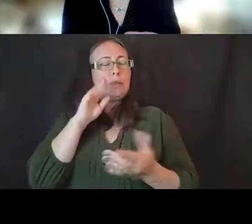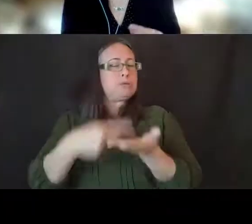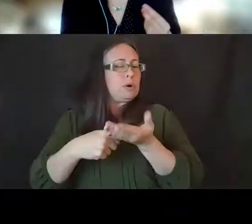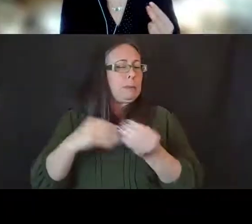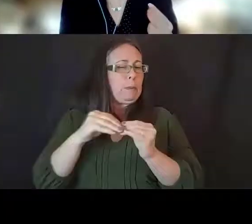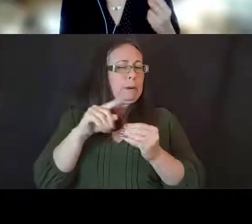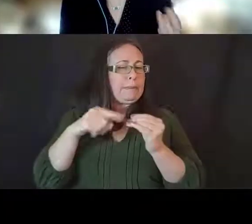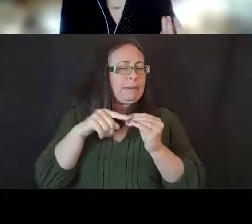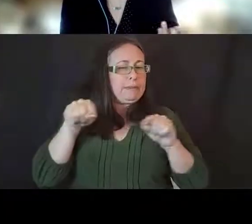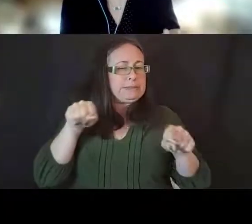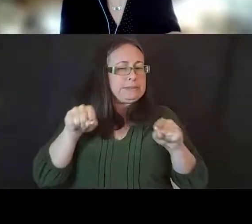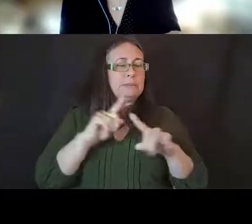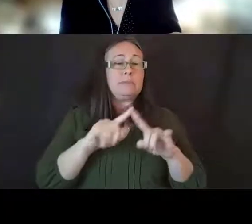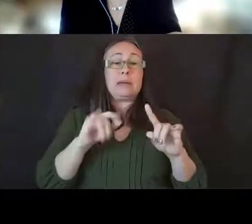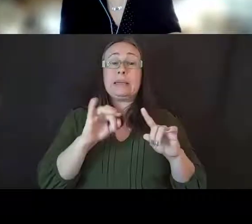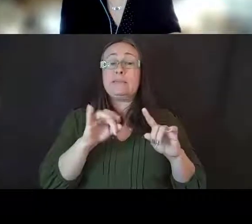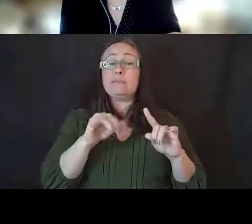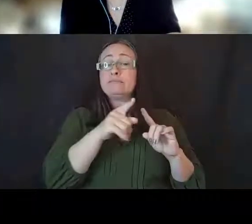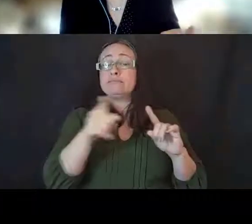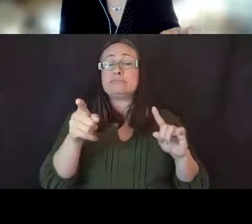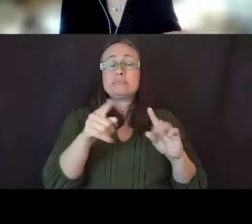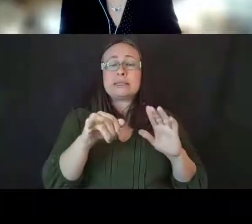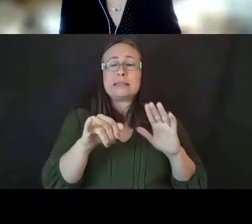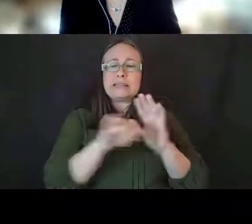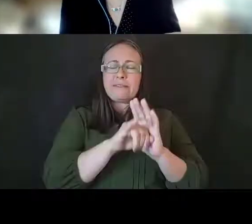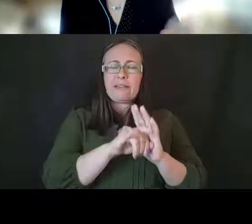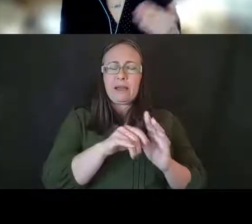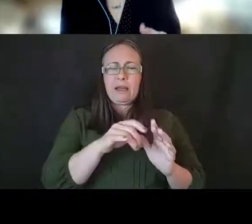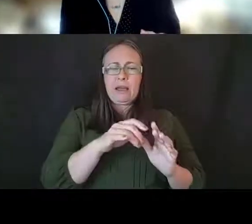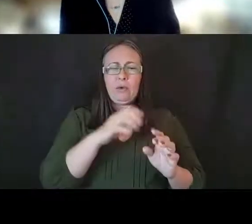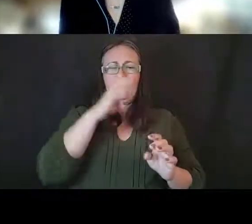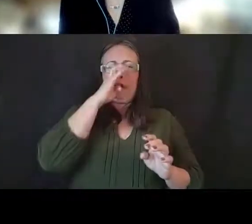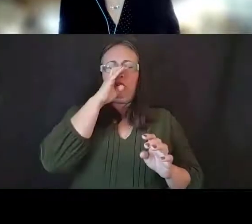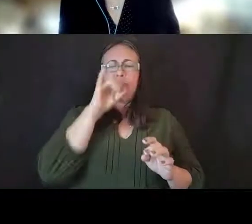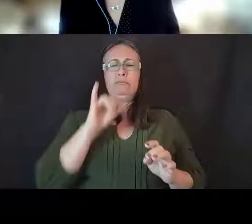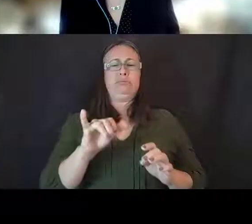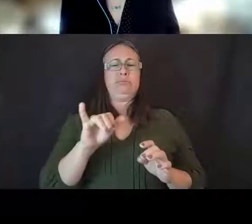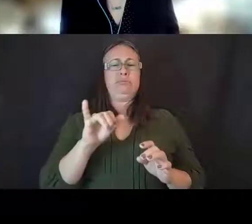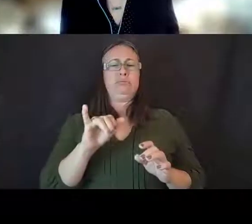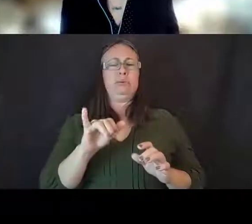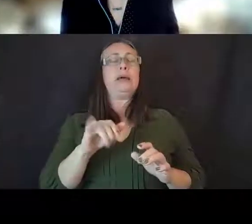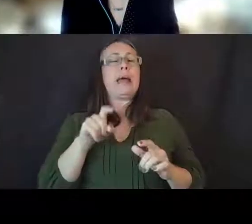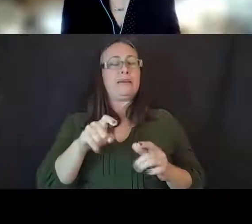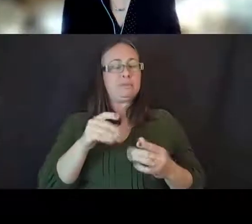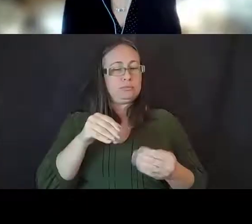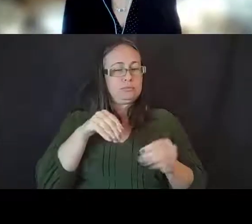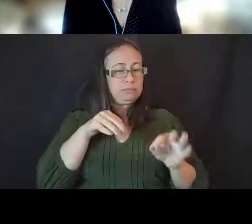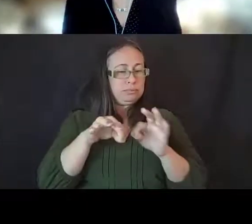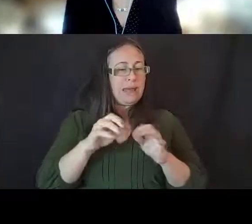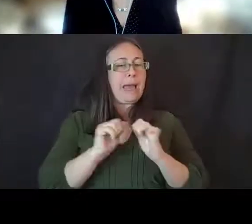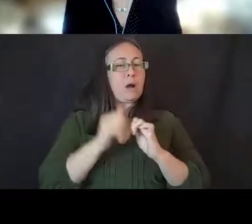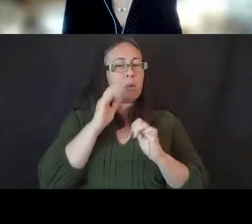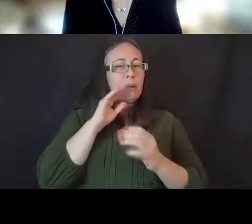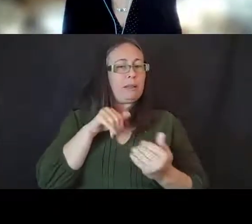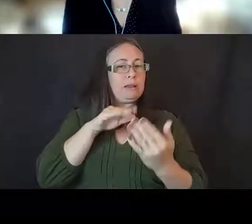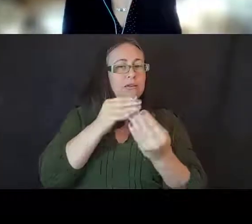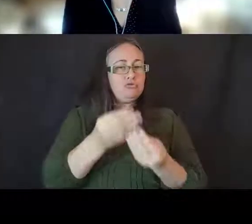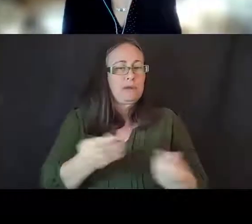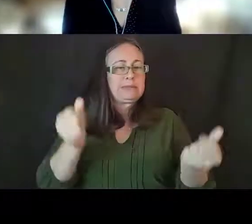If you identify any problems in the rigor of the prior research, you would then tell us how you're going to address them, okay, and this contributes to overall score.